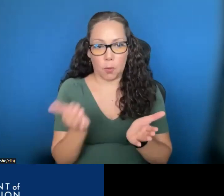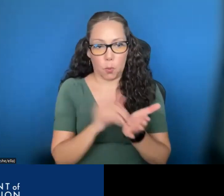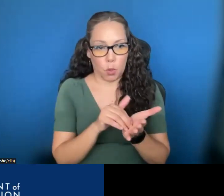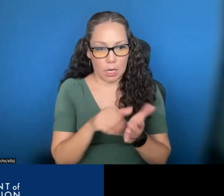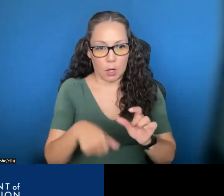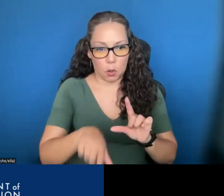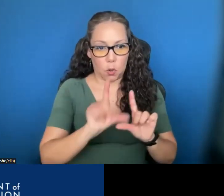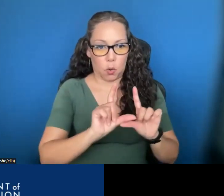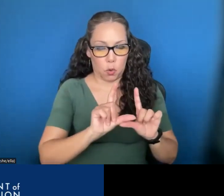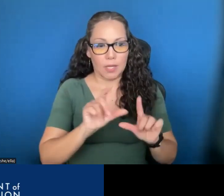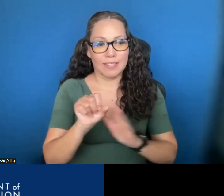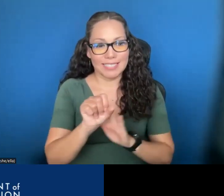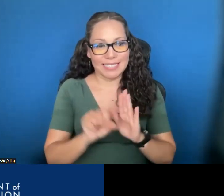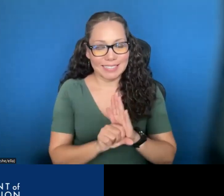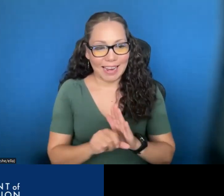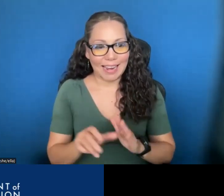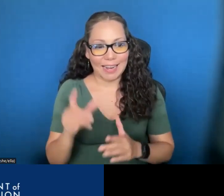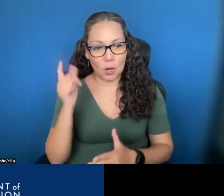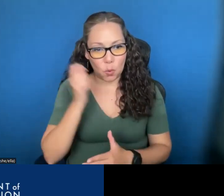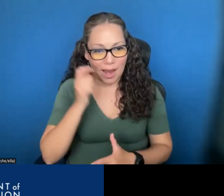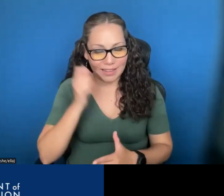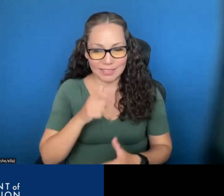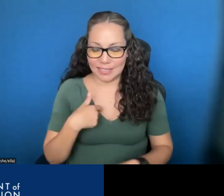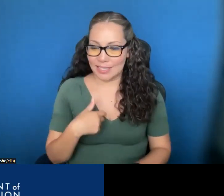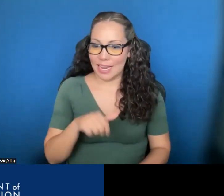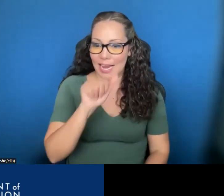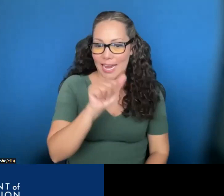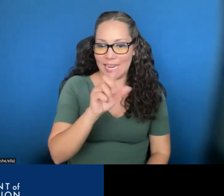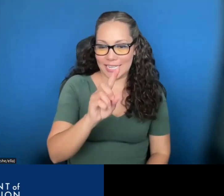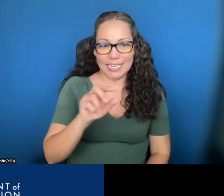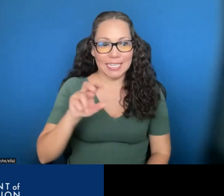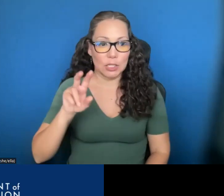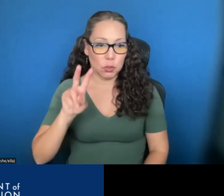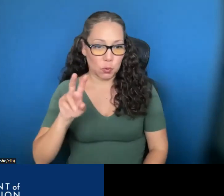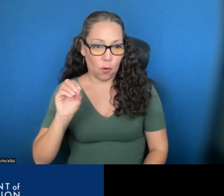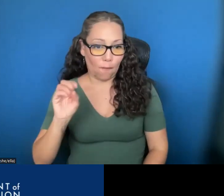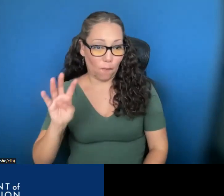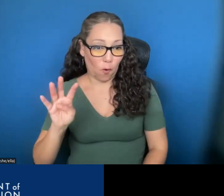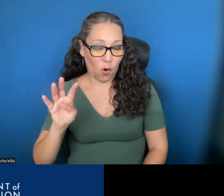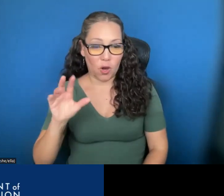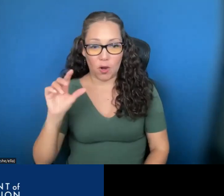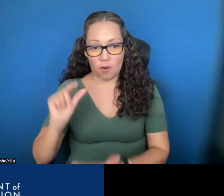for Independent Living we refer to them is the ab204 grants um so Independent Living centers